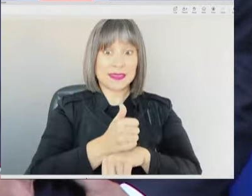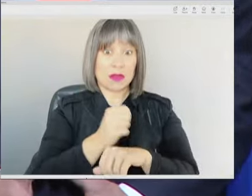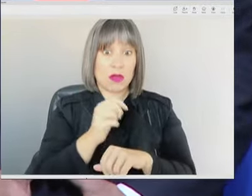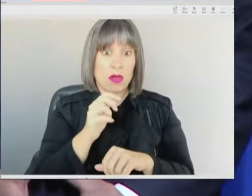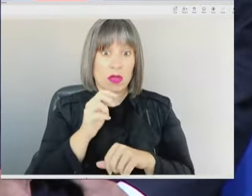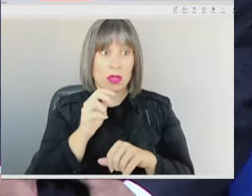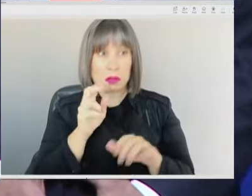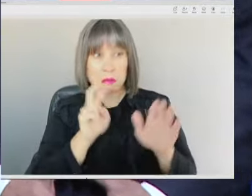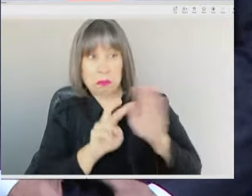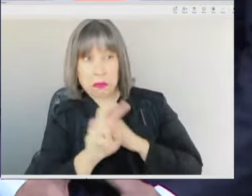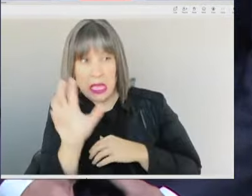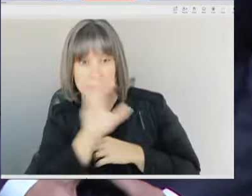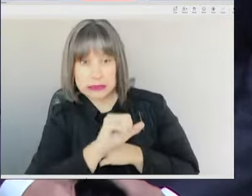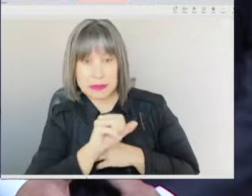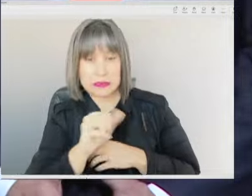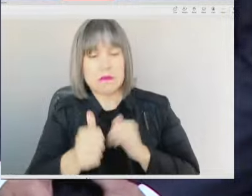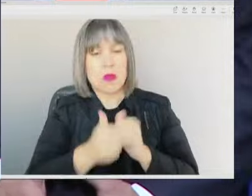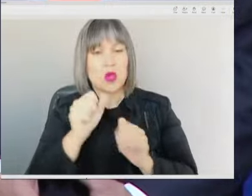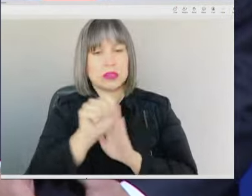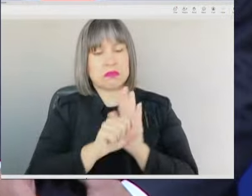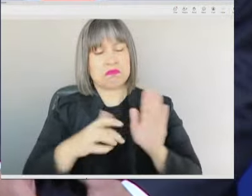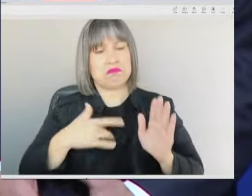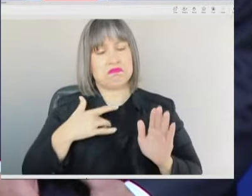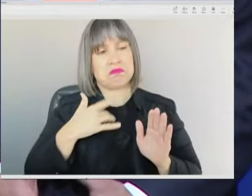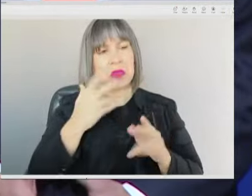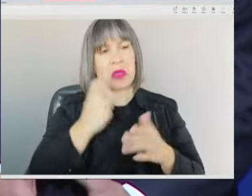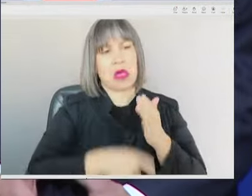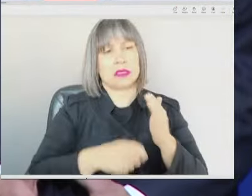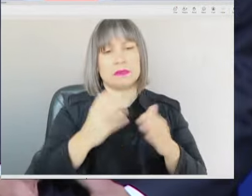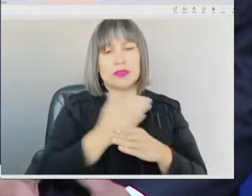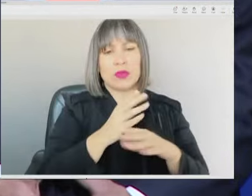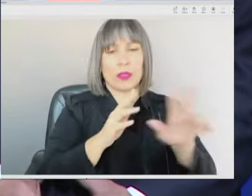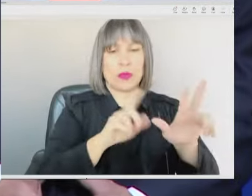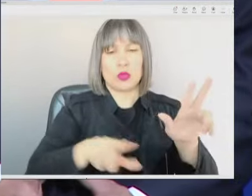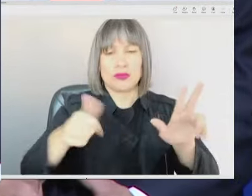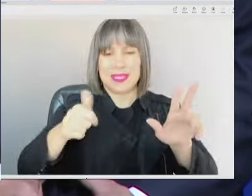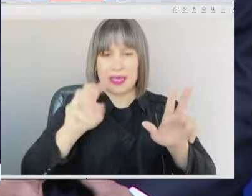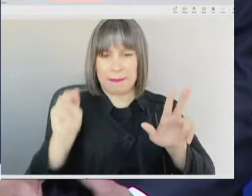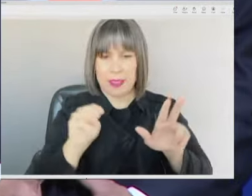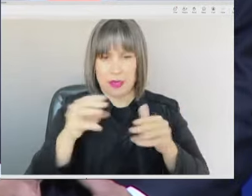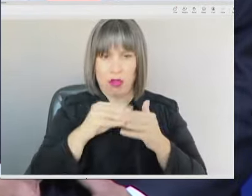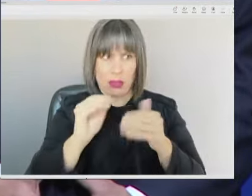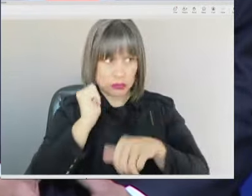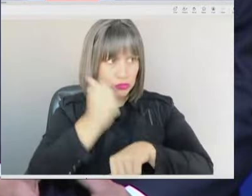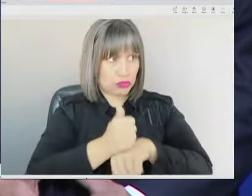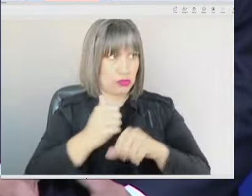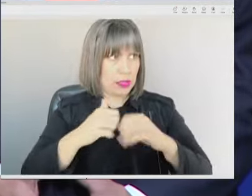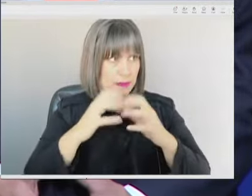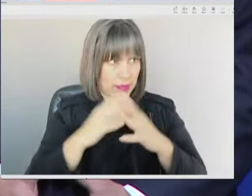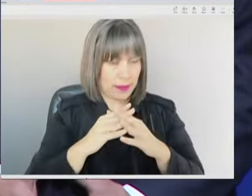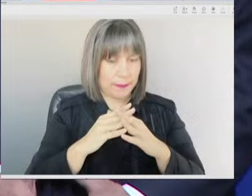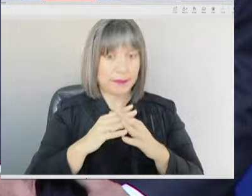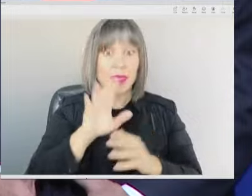going to cost between three and $10 million to implement. Now the bill provided anywhere from